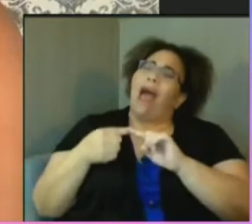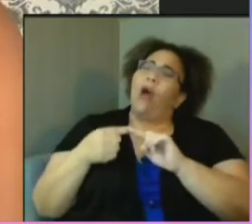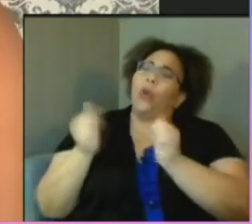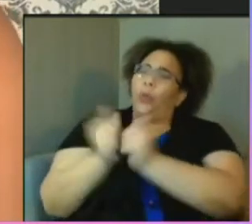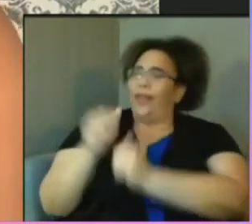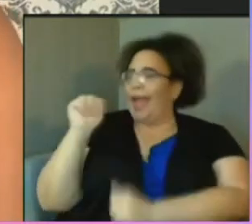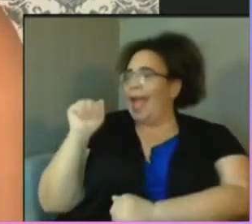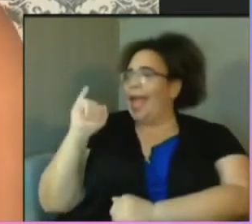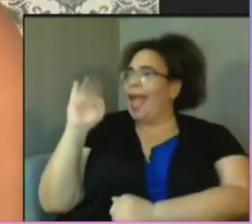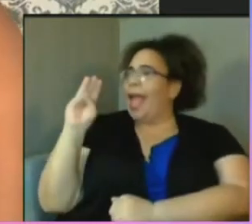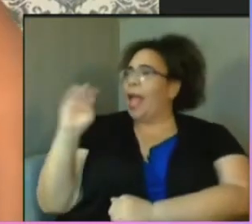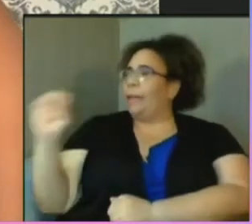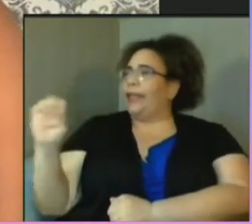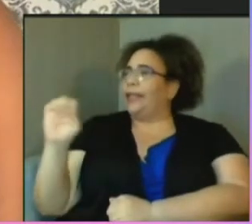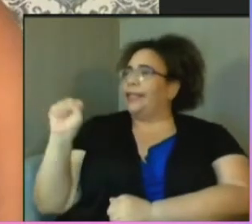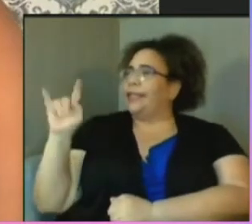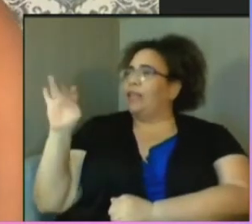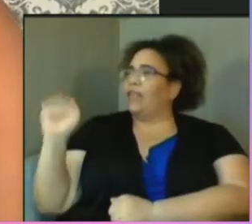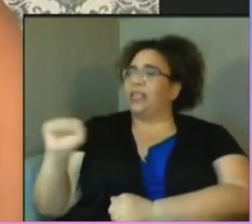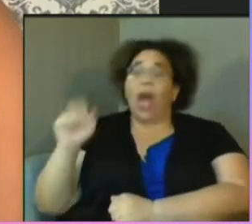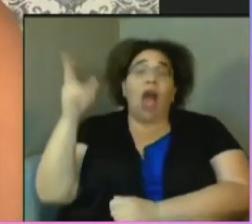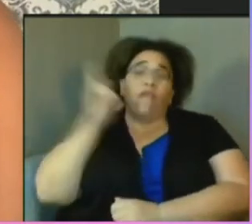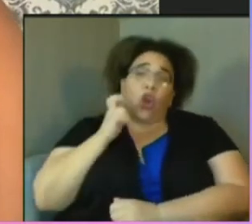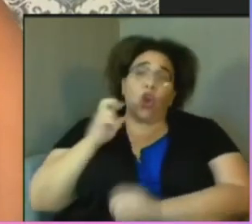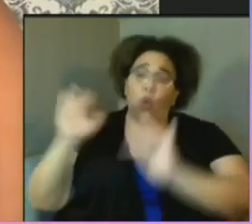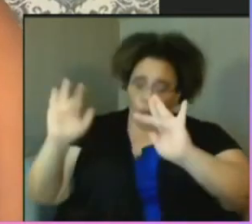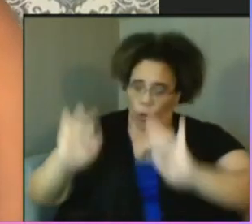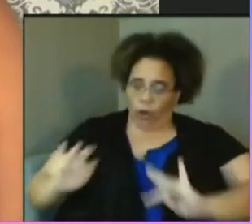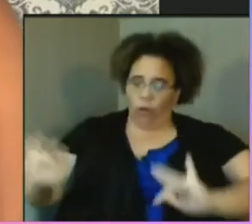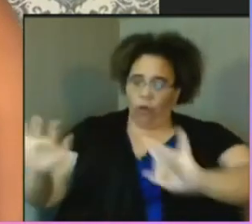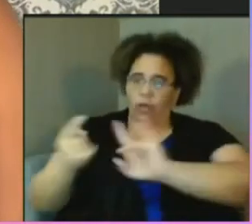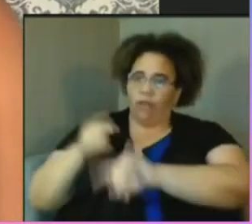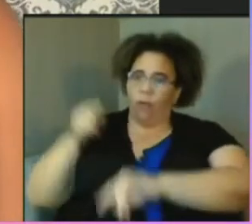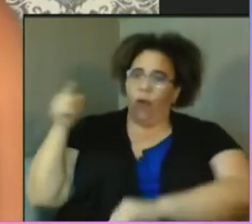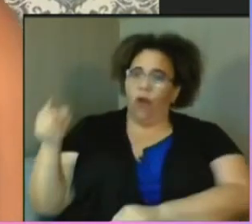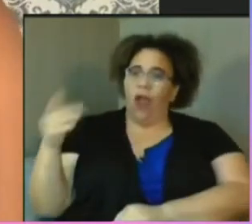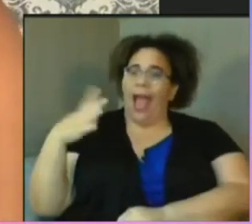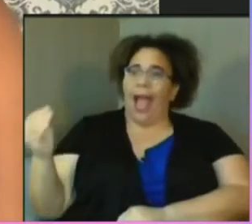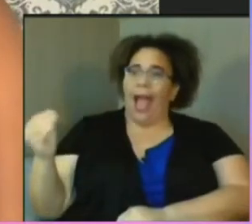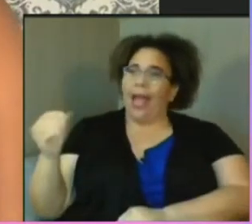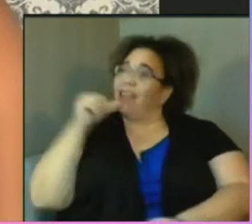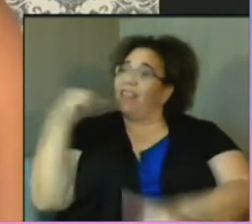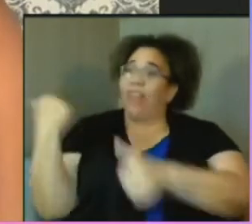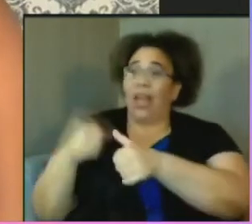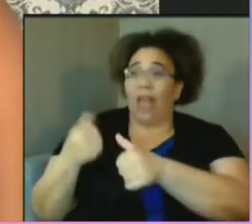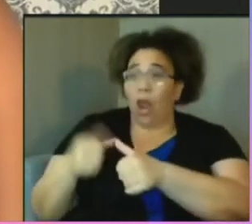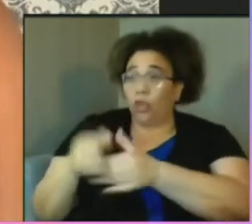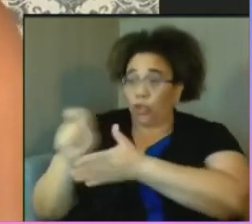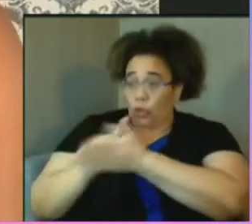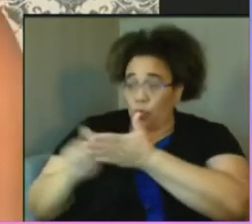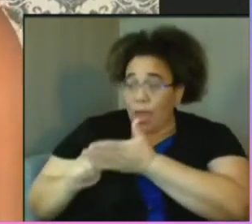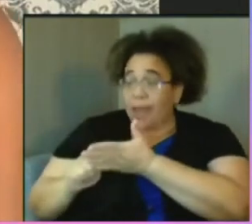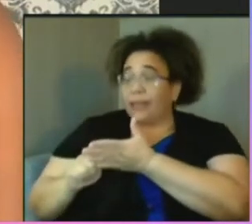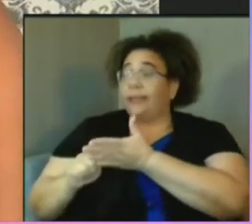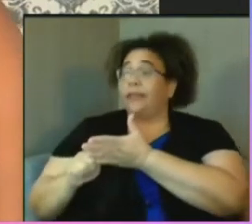I heard some recordings of her and the letter that she had written in case the case